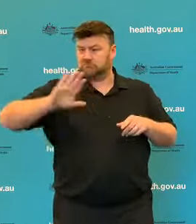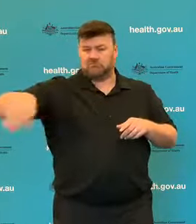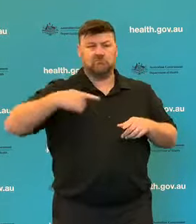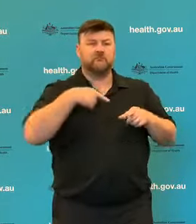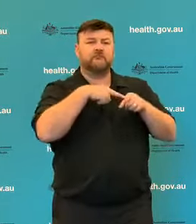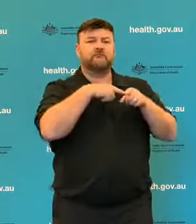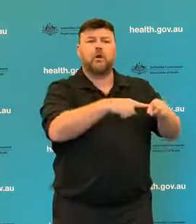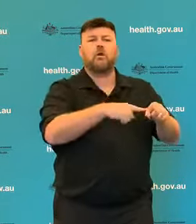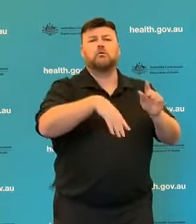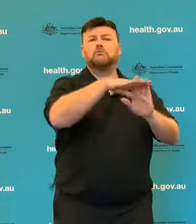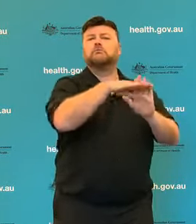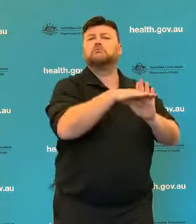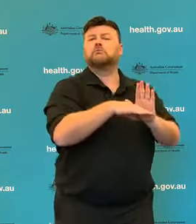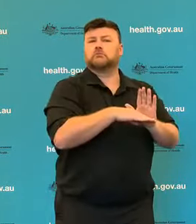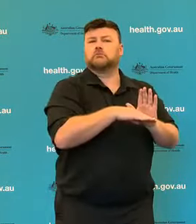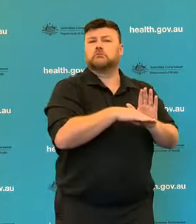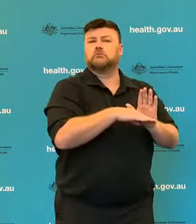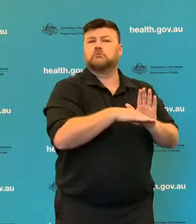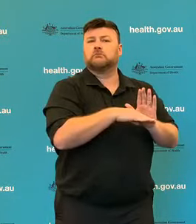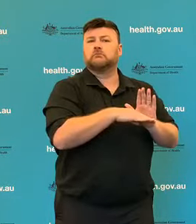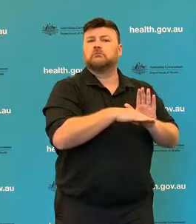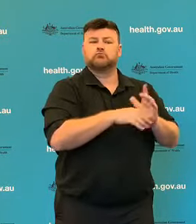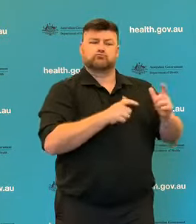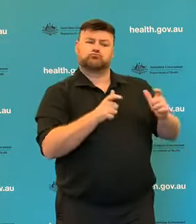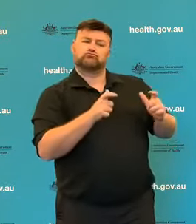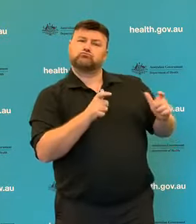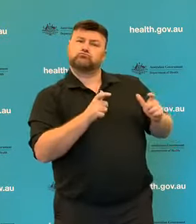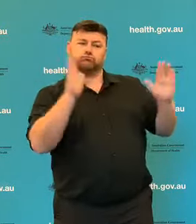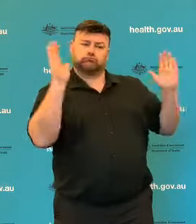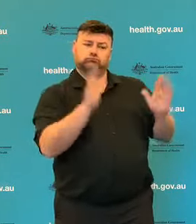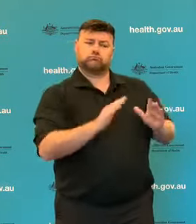to bring COVID-19 under control in that state.